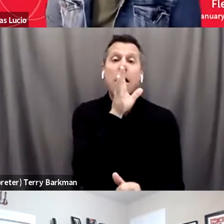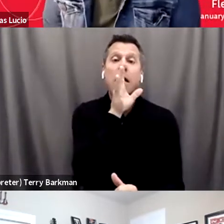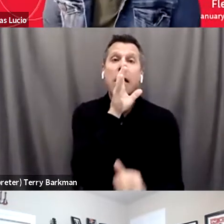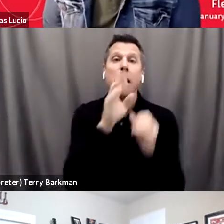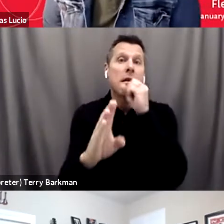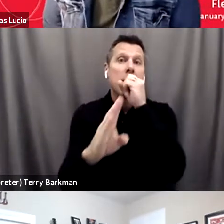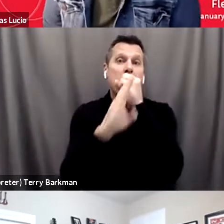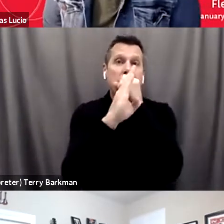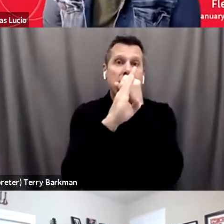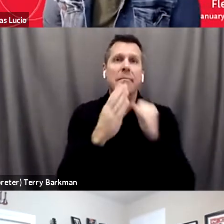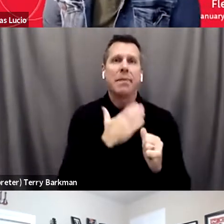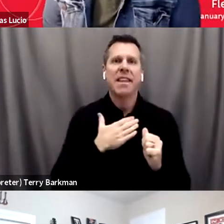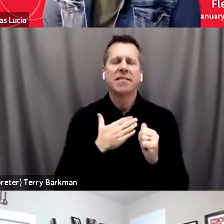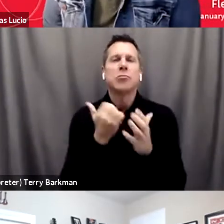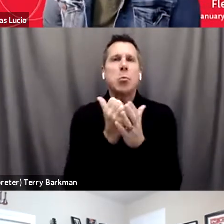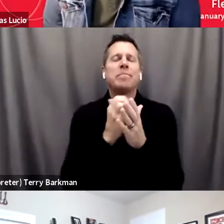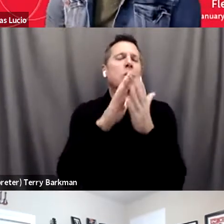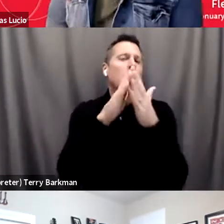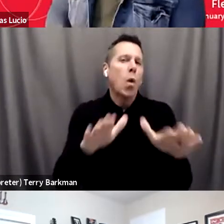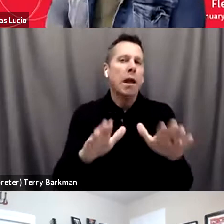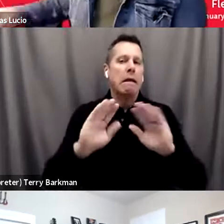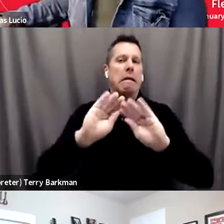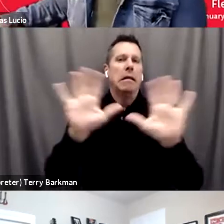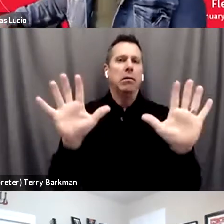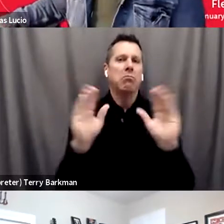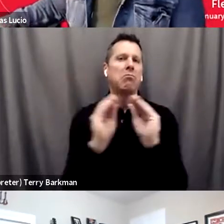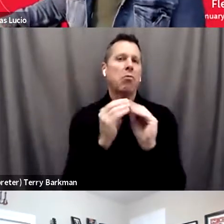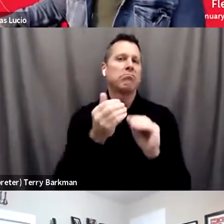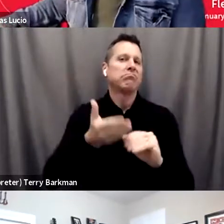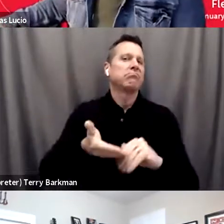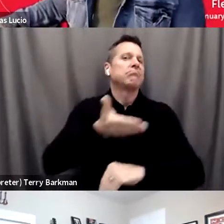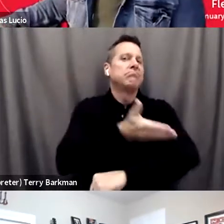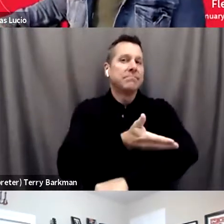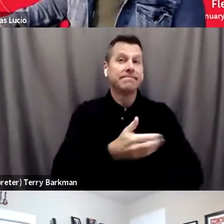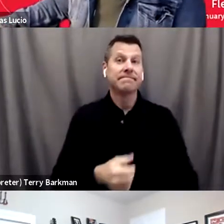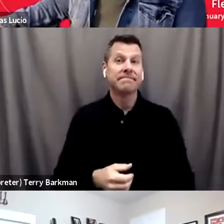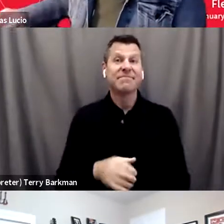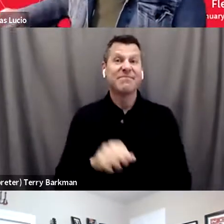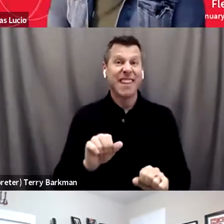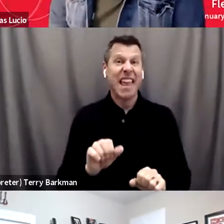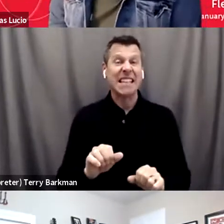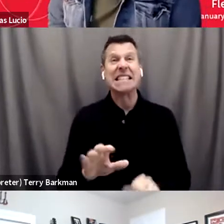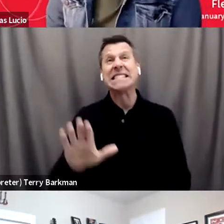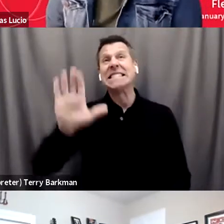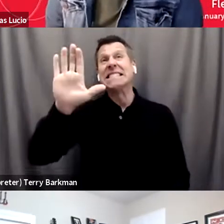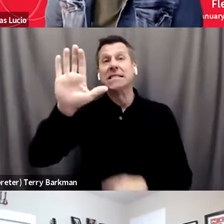helps the presenters have a clear presentation. Please raise your hands in the participants window if you have questions,